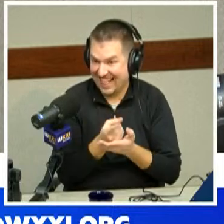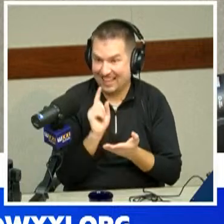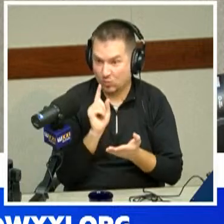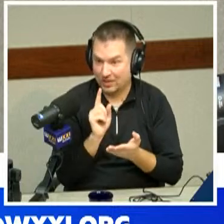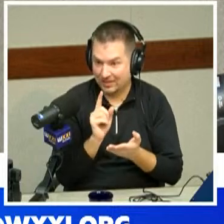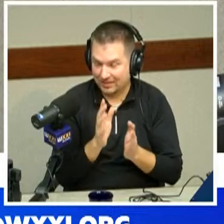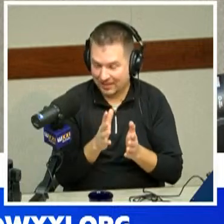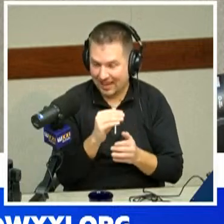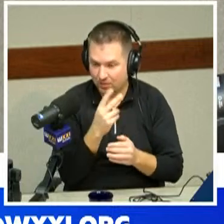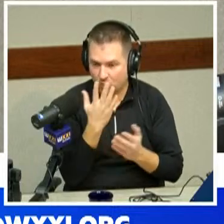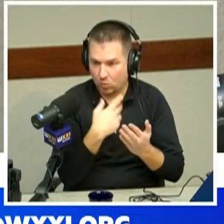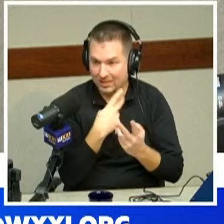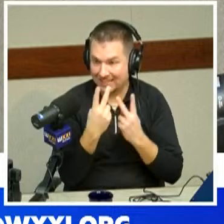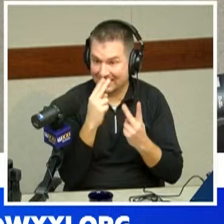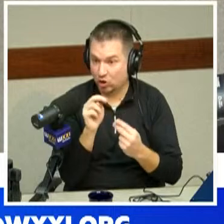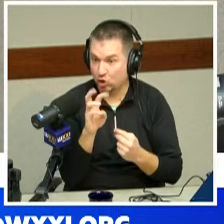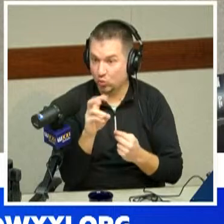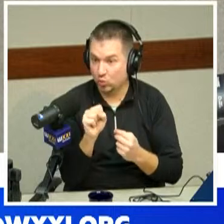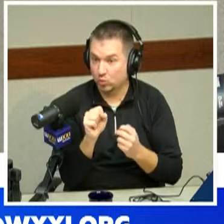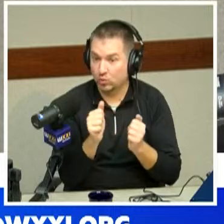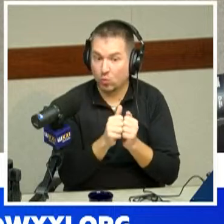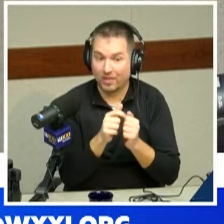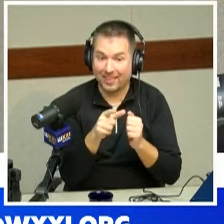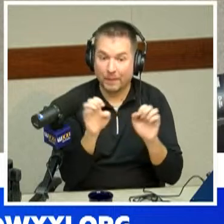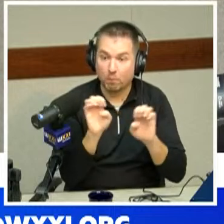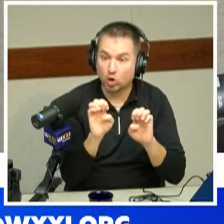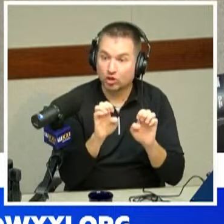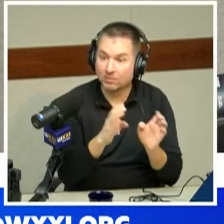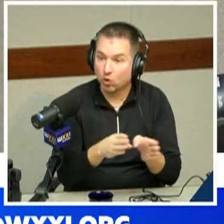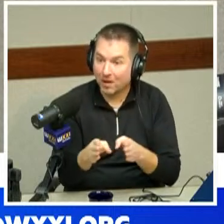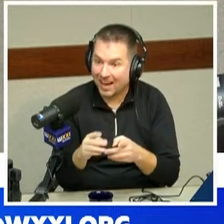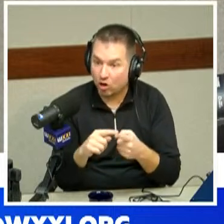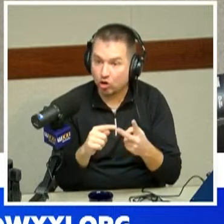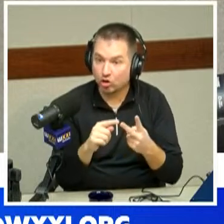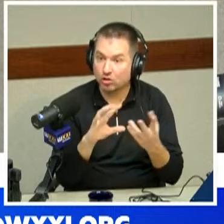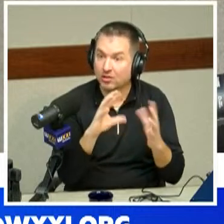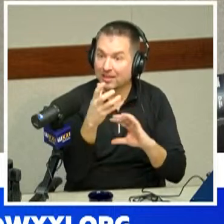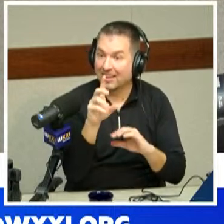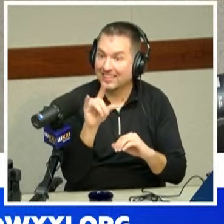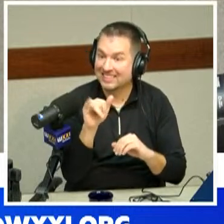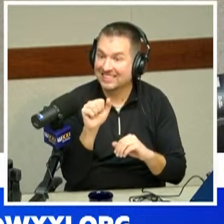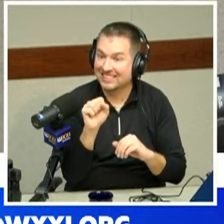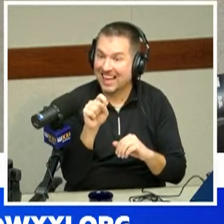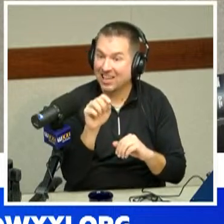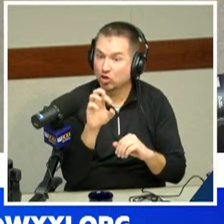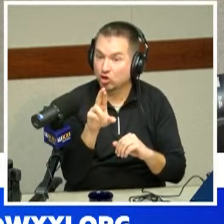in the news with just emergency preparedness and disaster planning that has excluded all sorts of